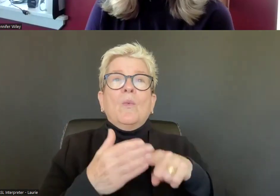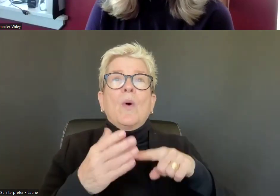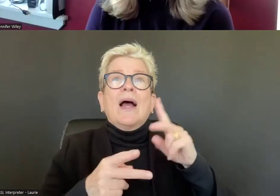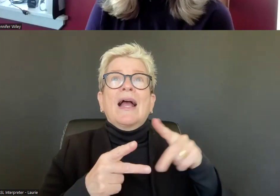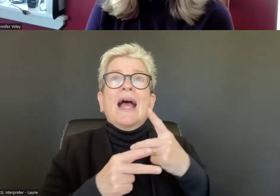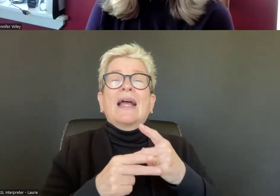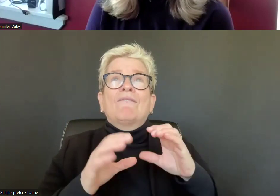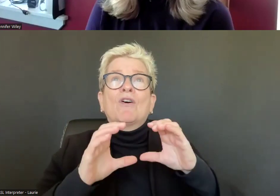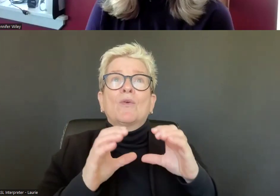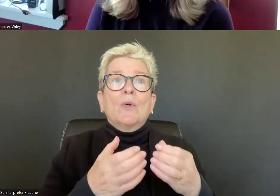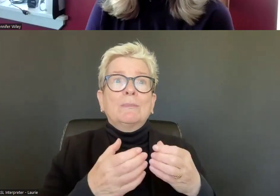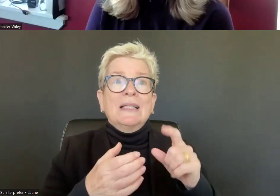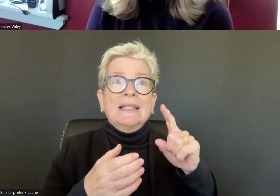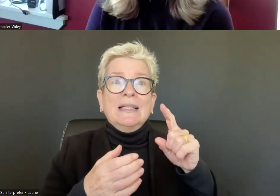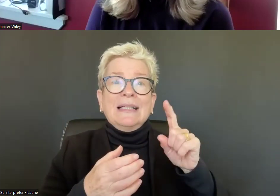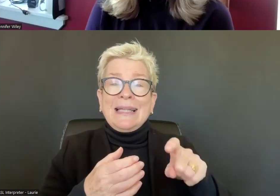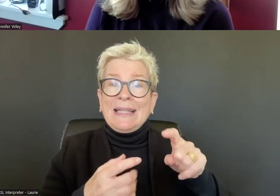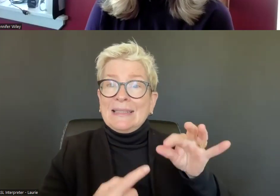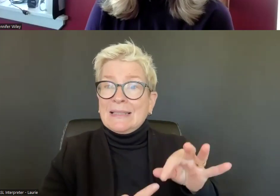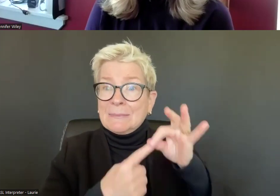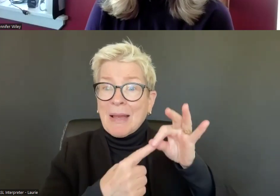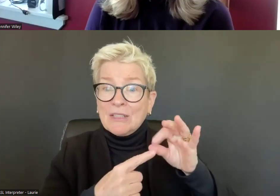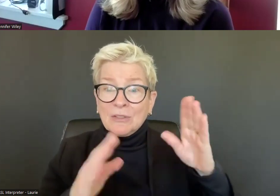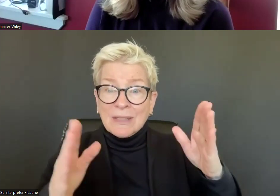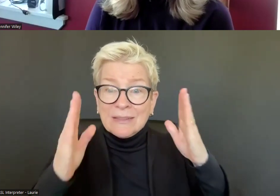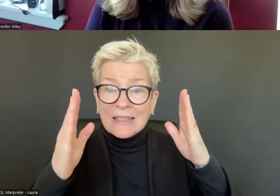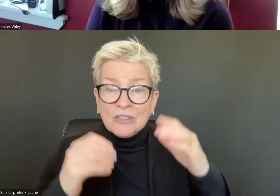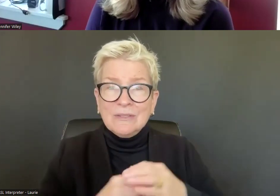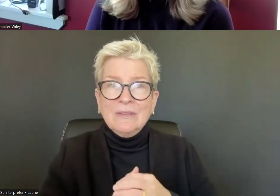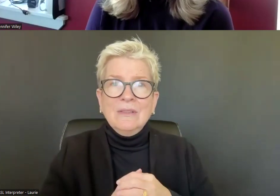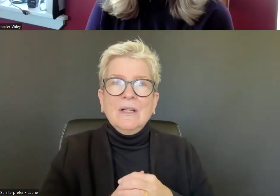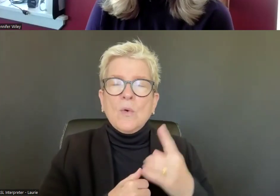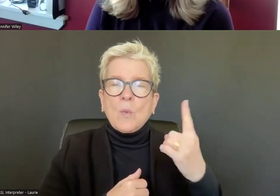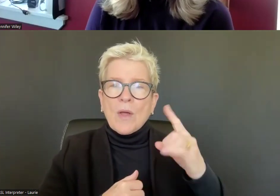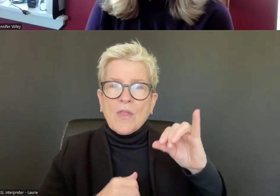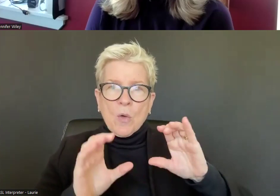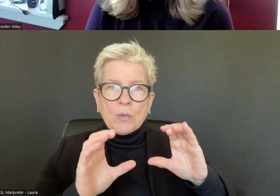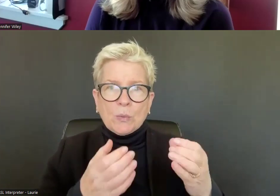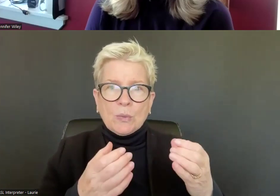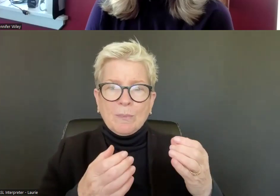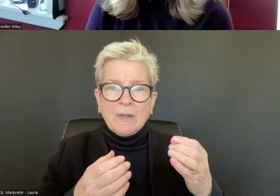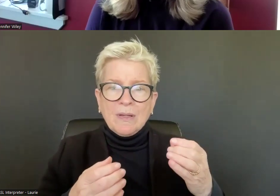need some special attention or unique attention? And one of those groups is our sped group,